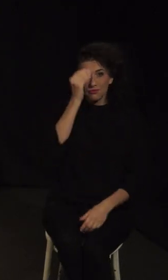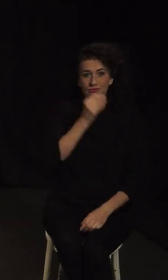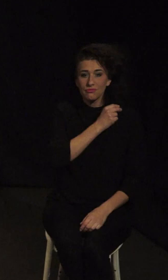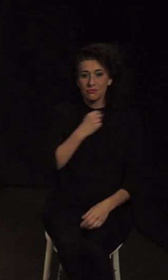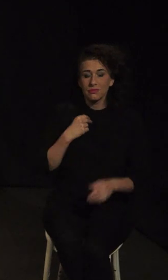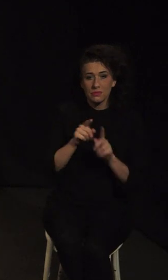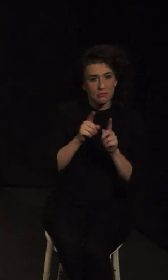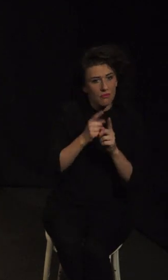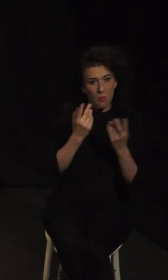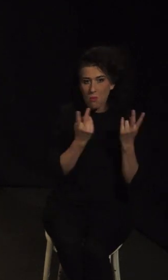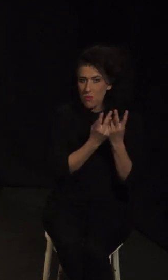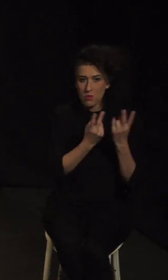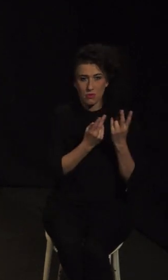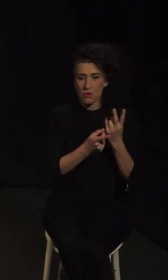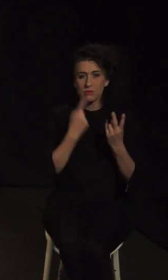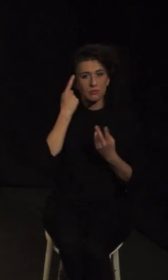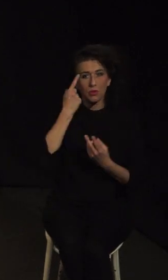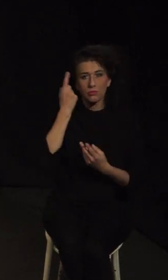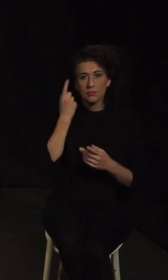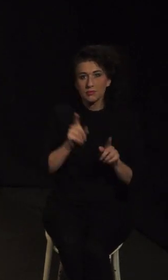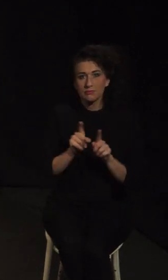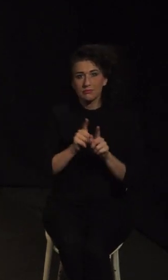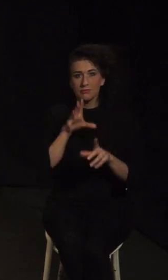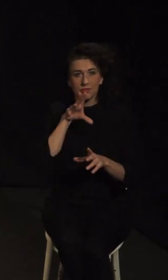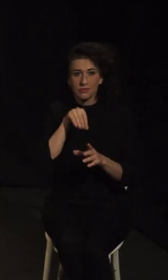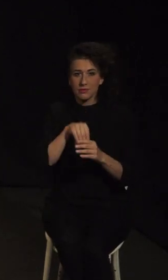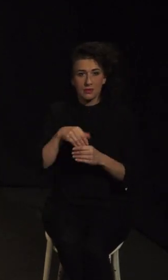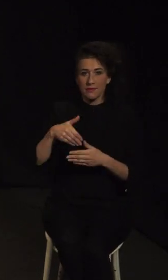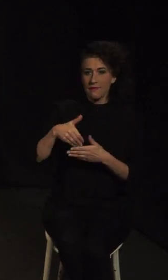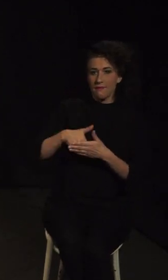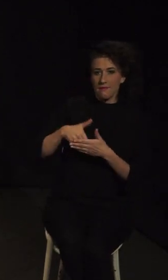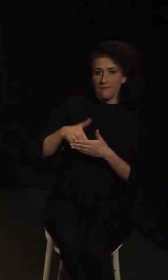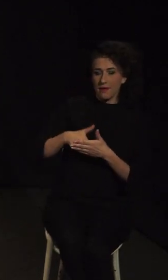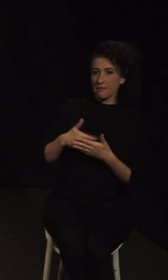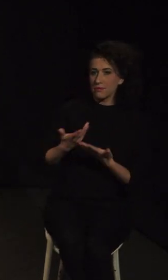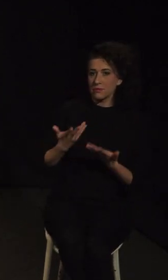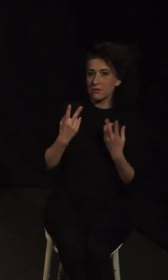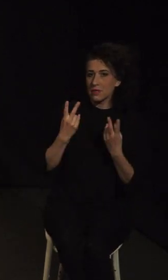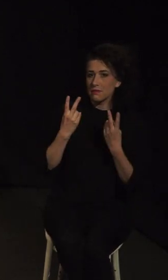like memories, like something that is the most important.